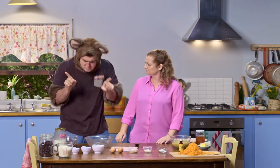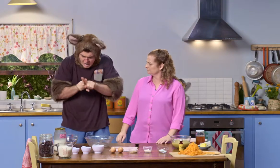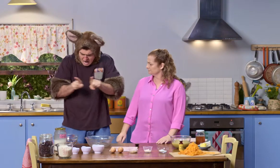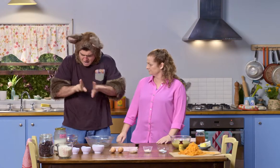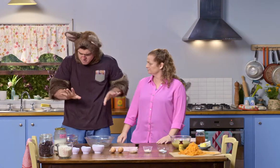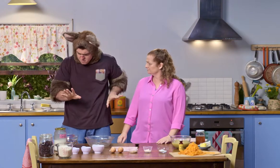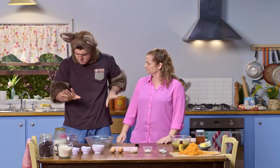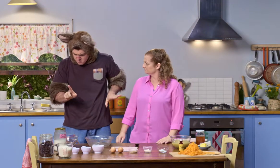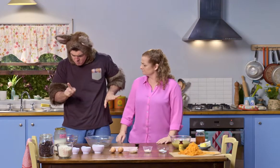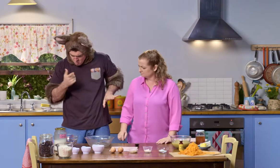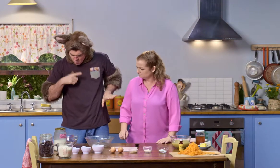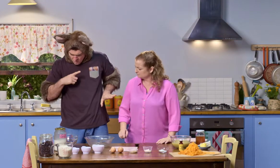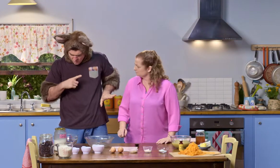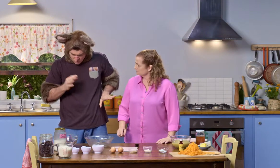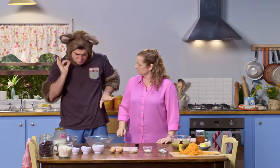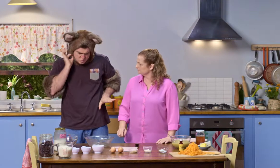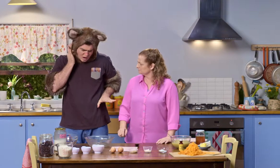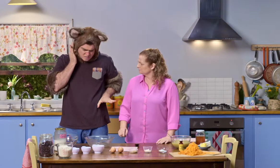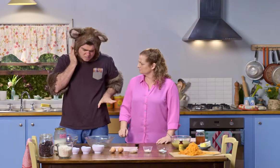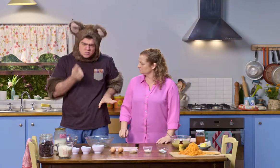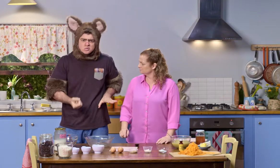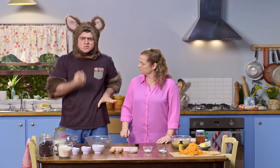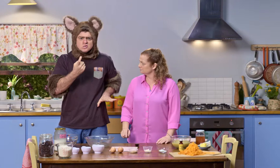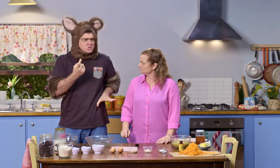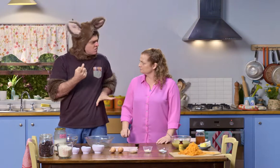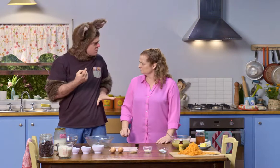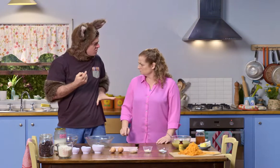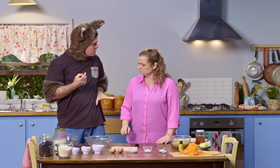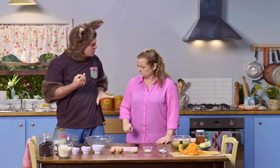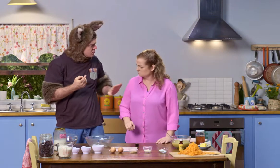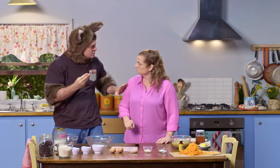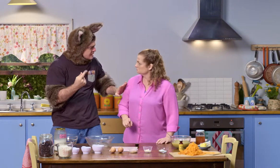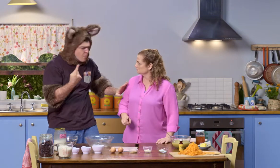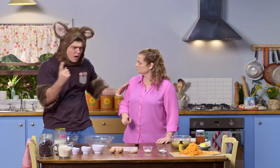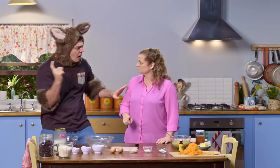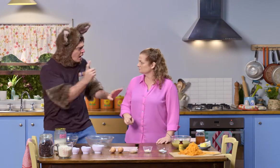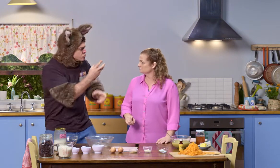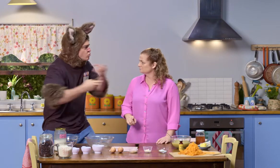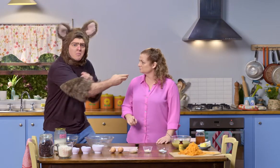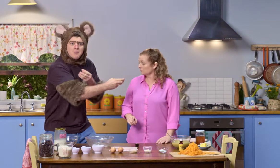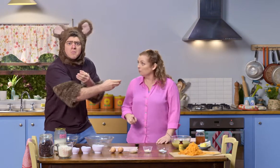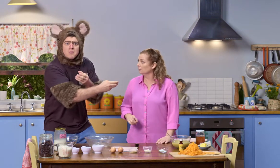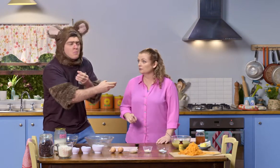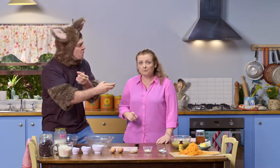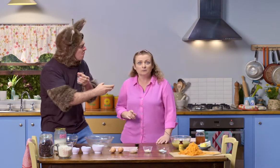It smells the same, but why has it gone white and hard? Did someone come in and swap it over?